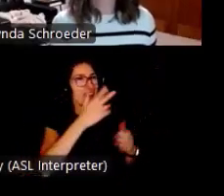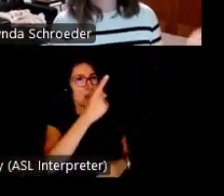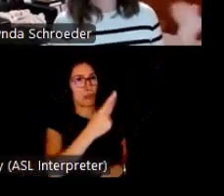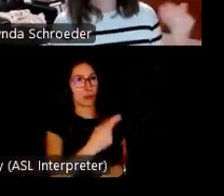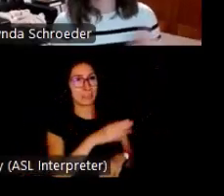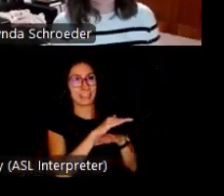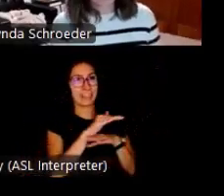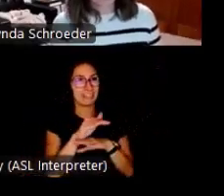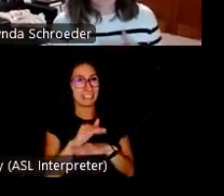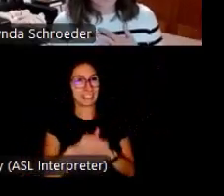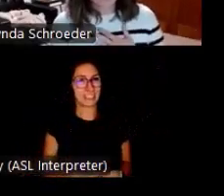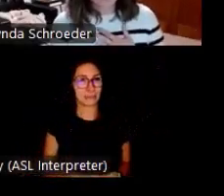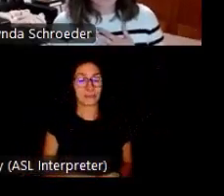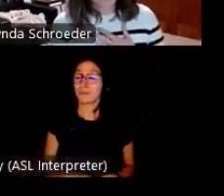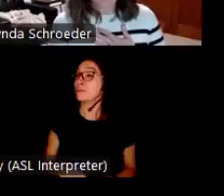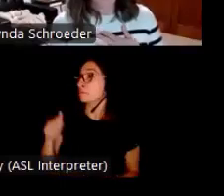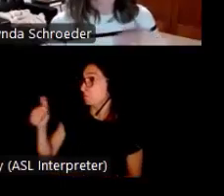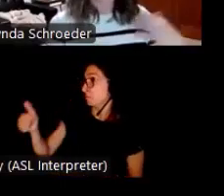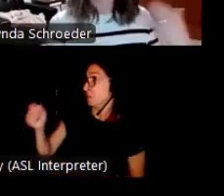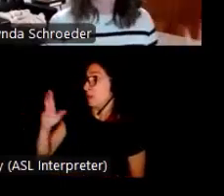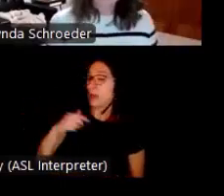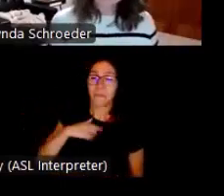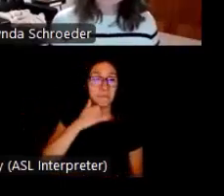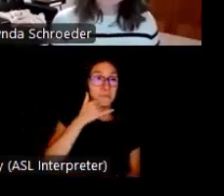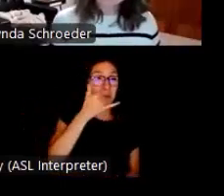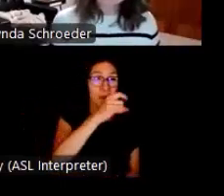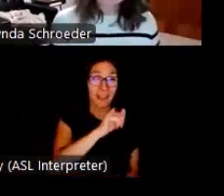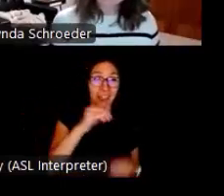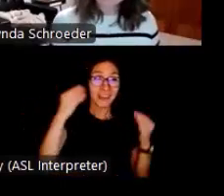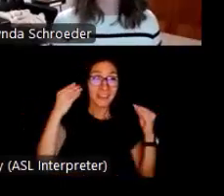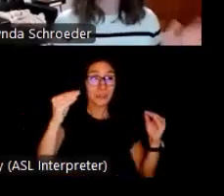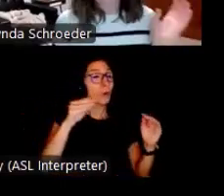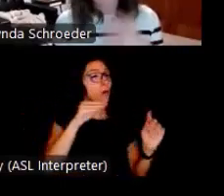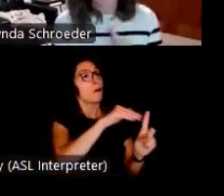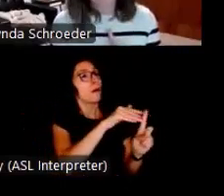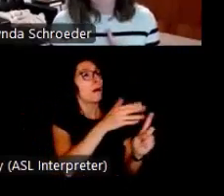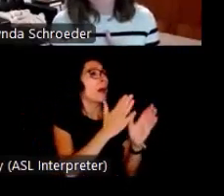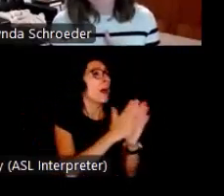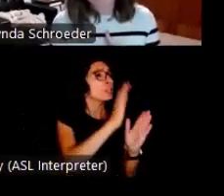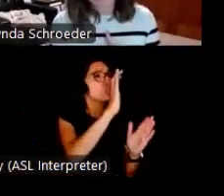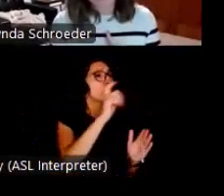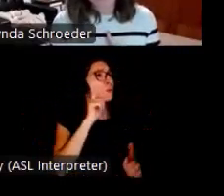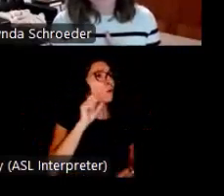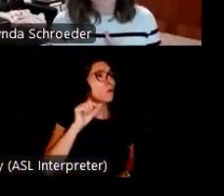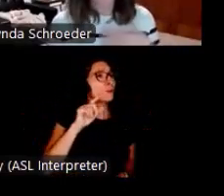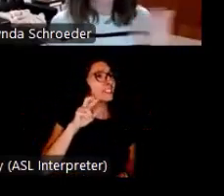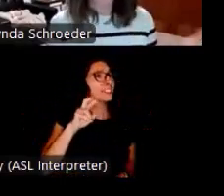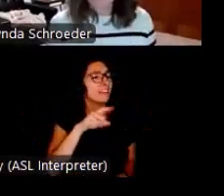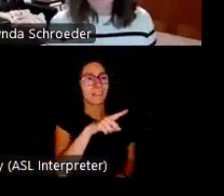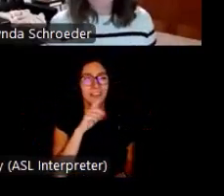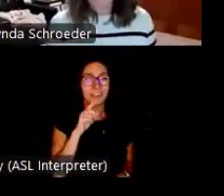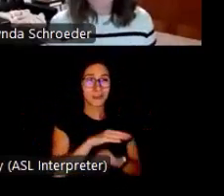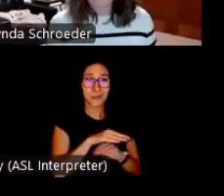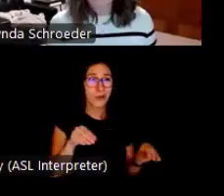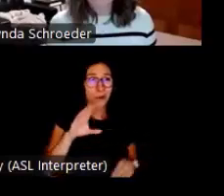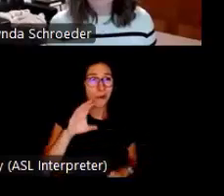So then we called the John Deere store. And then we asked for Steve. And Steve doesn't keep his cell phone. But you can call back, because Steve likes to go out